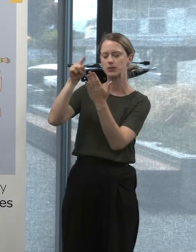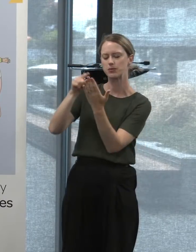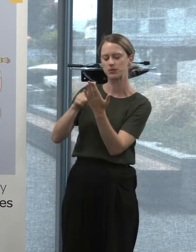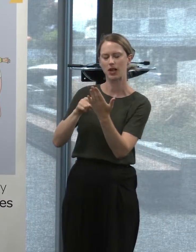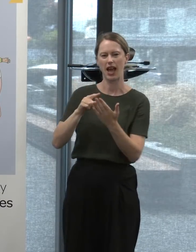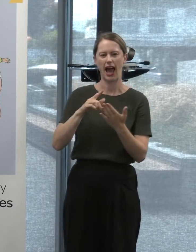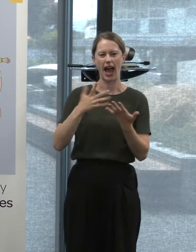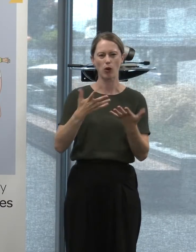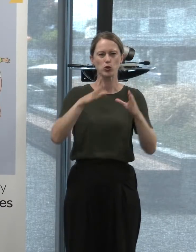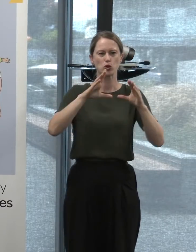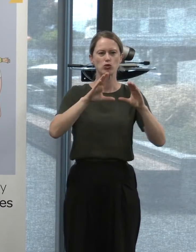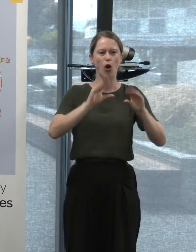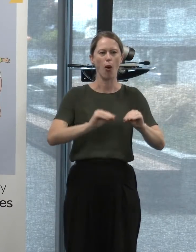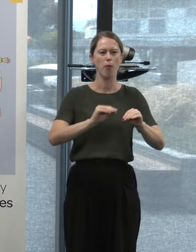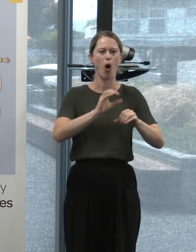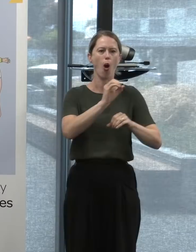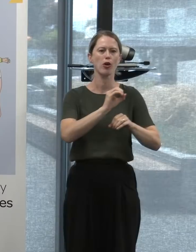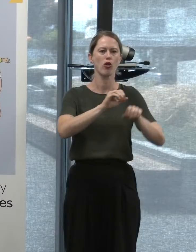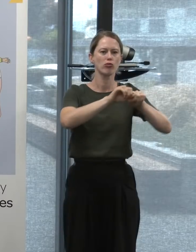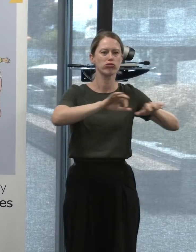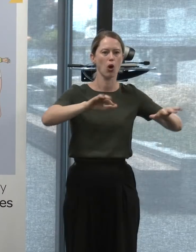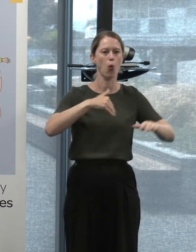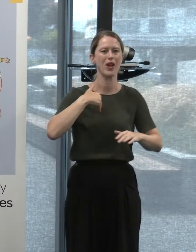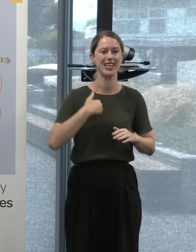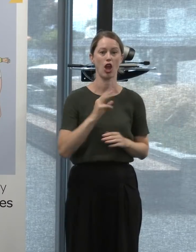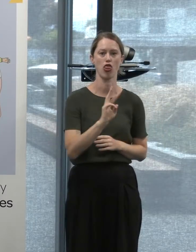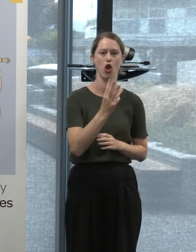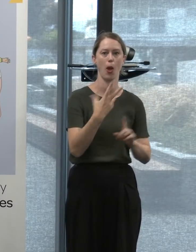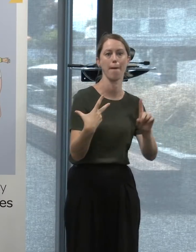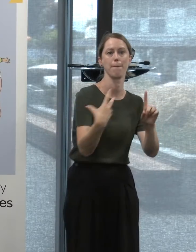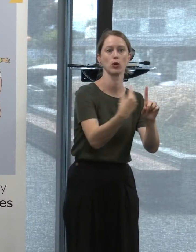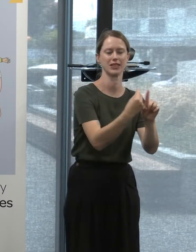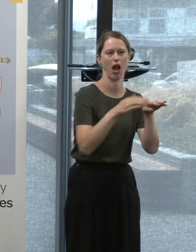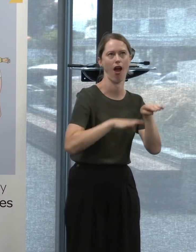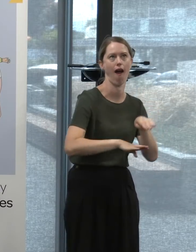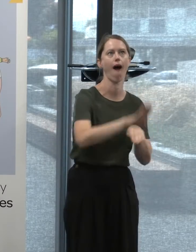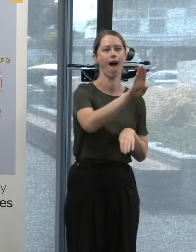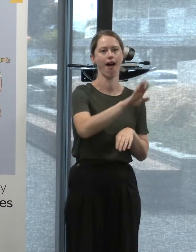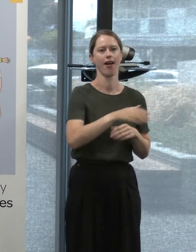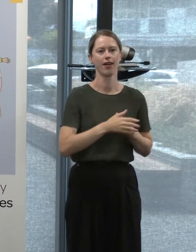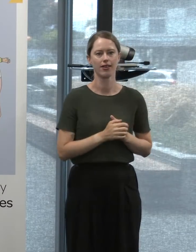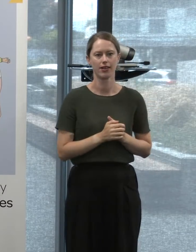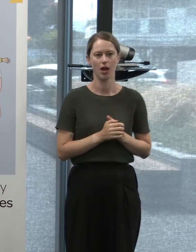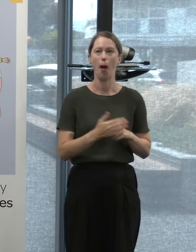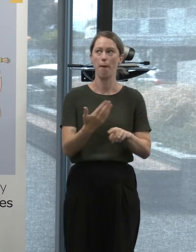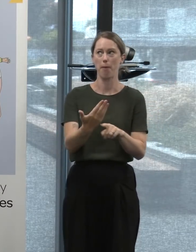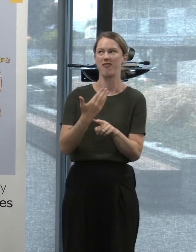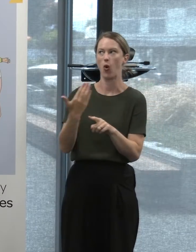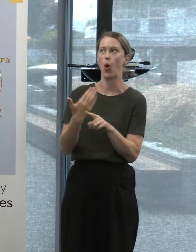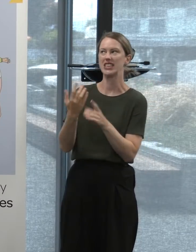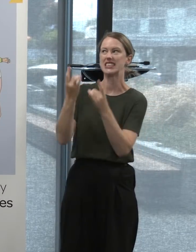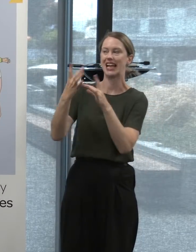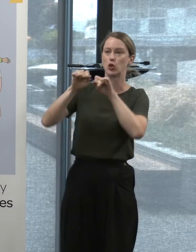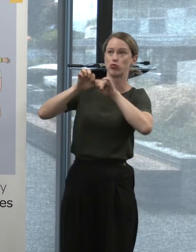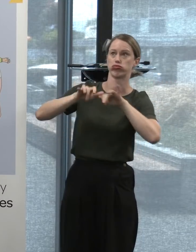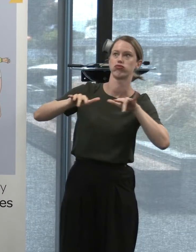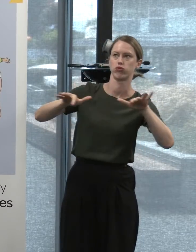widespread. The science now tells us to reduce the risk of Omicron, we need to get the number of